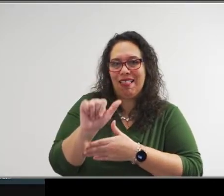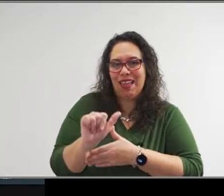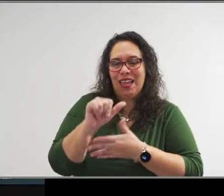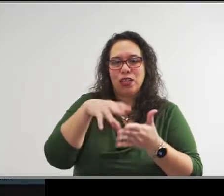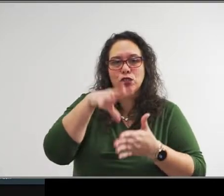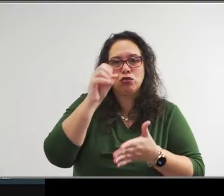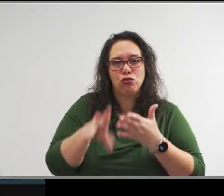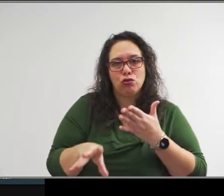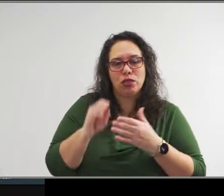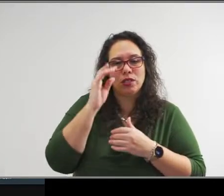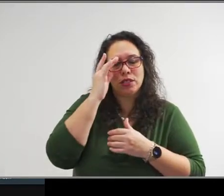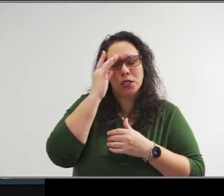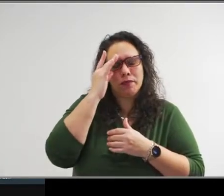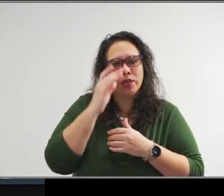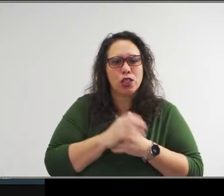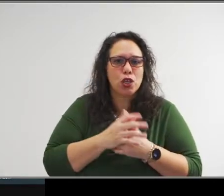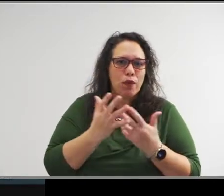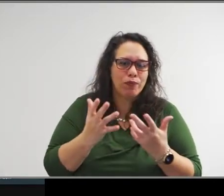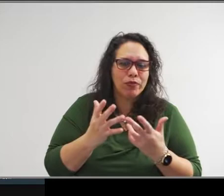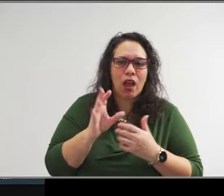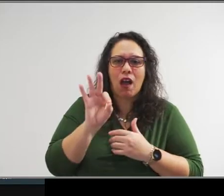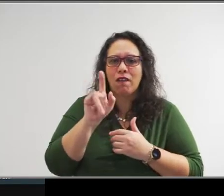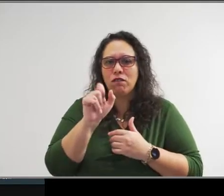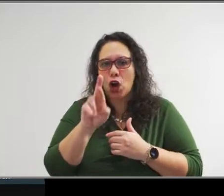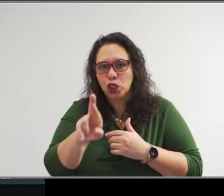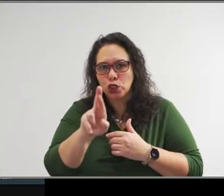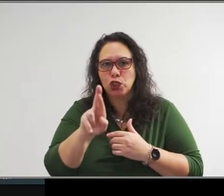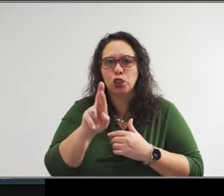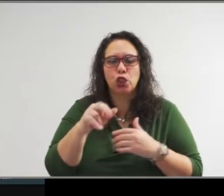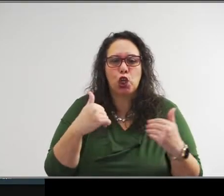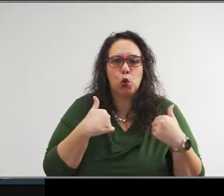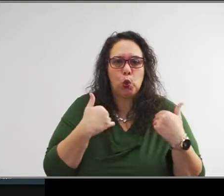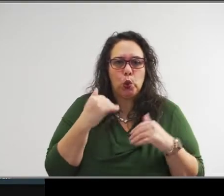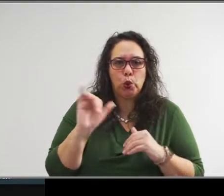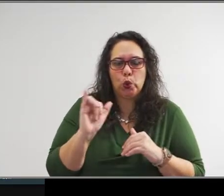so we anxiously awaiting details on that proposal.